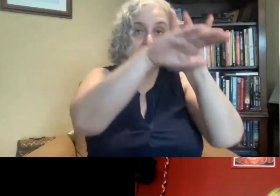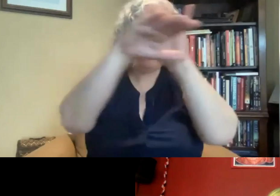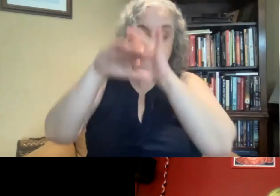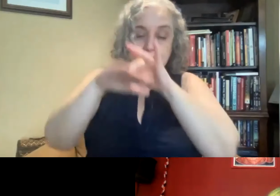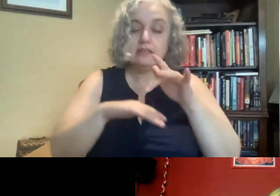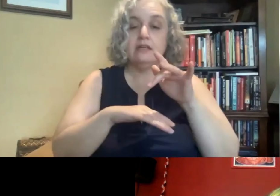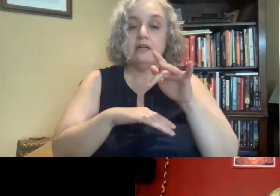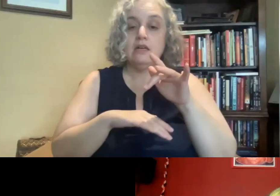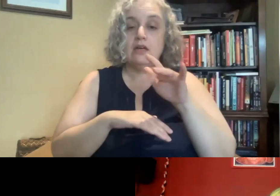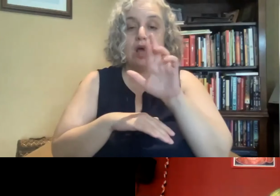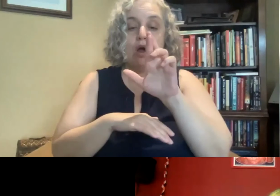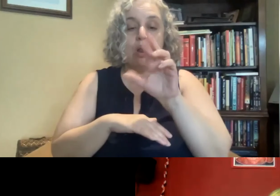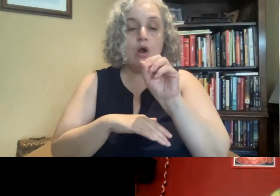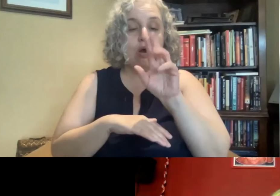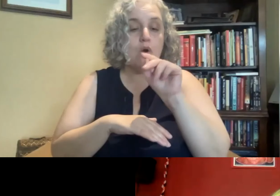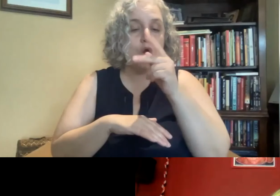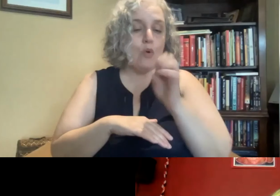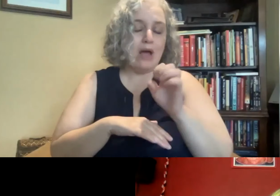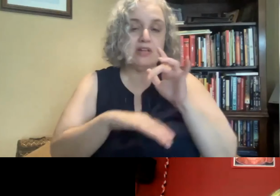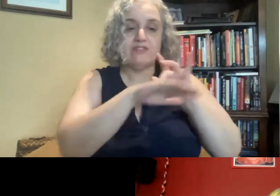to me based on my criteria?